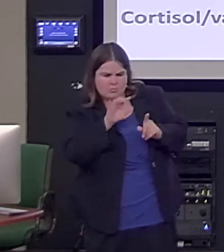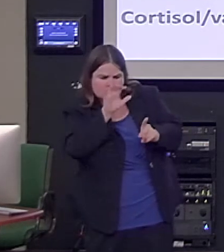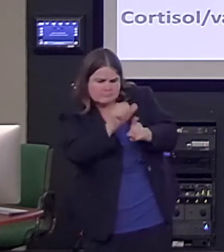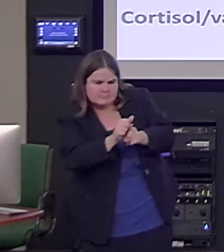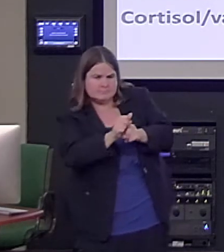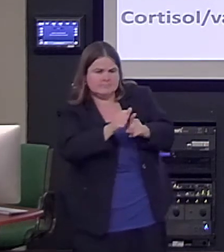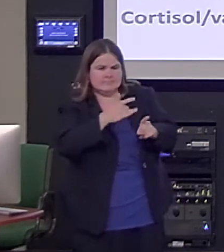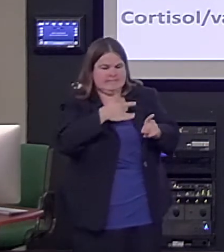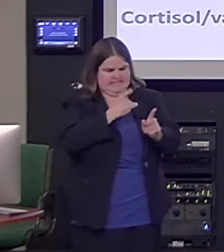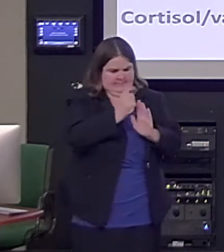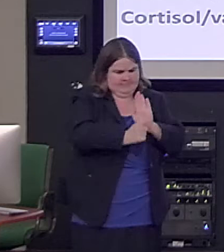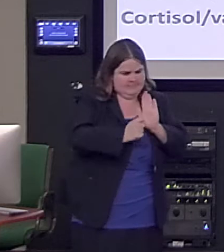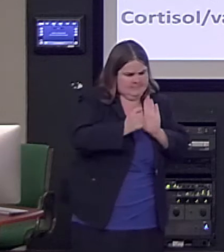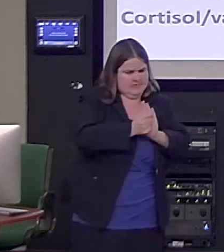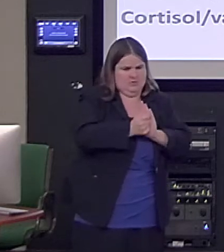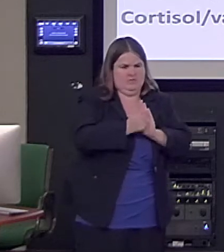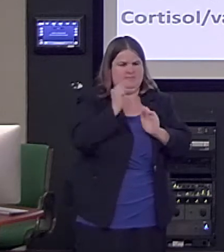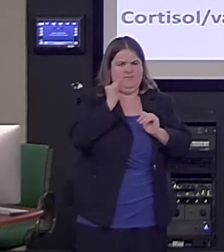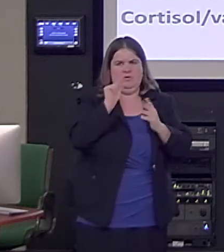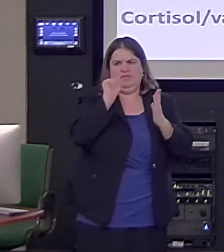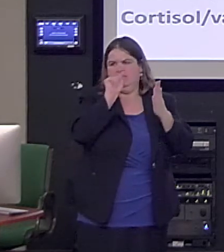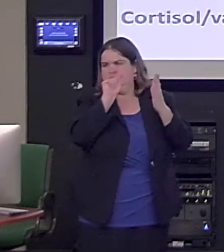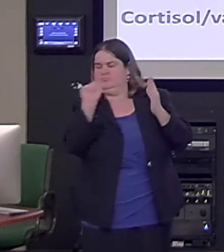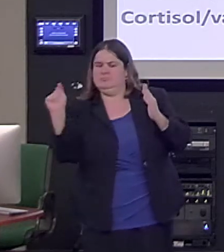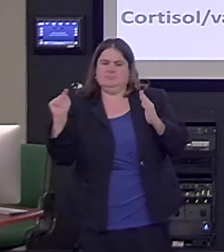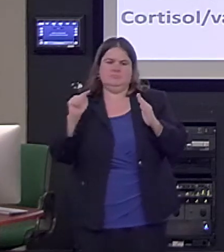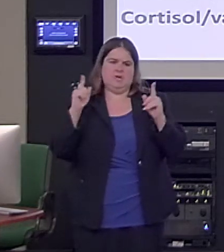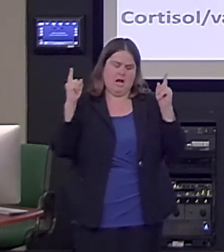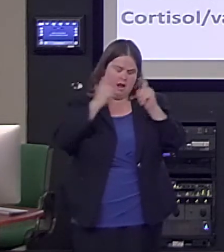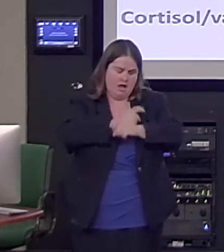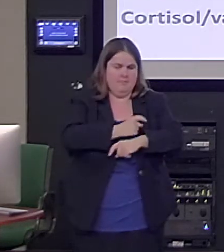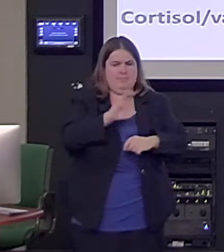in these very complex domains then I'm going to show you